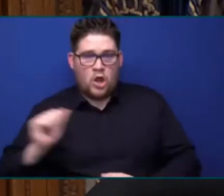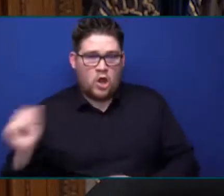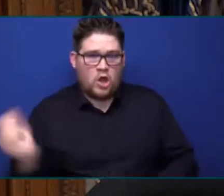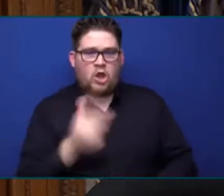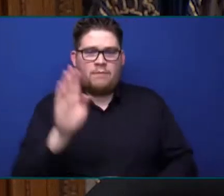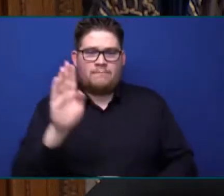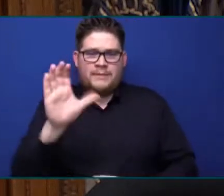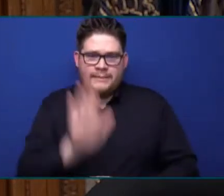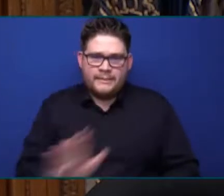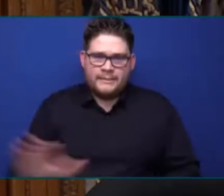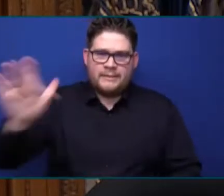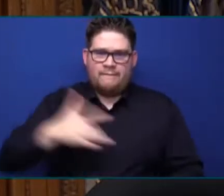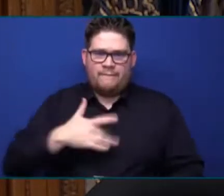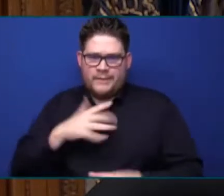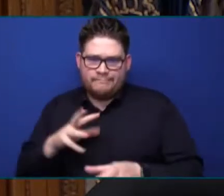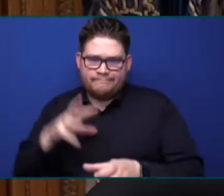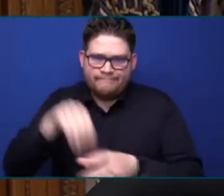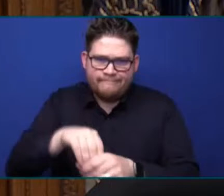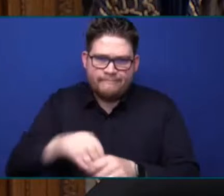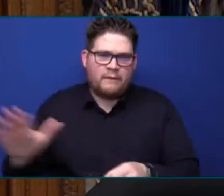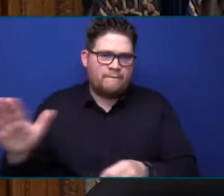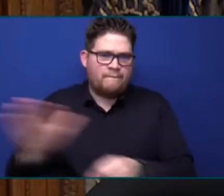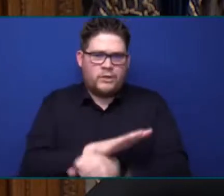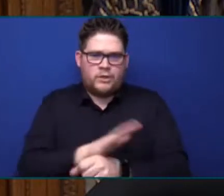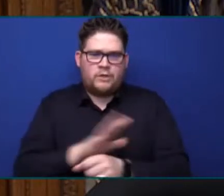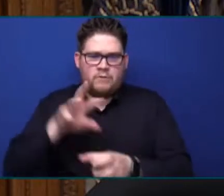One group that has been formative in the development of this legislation has